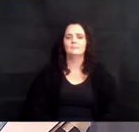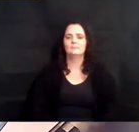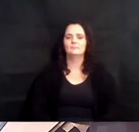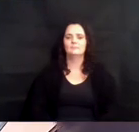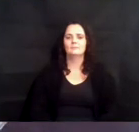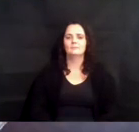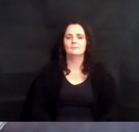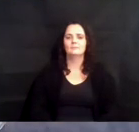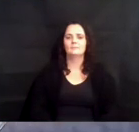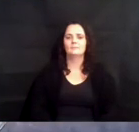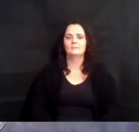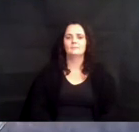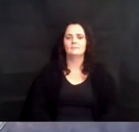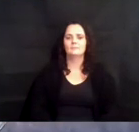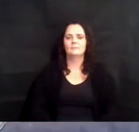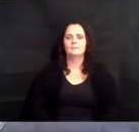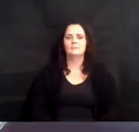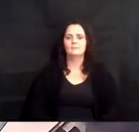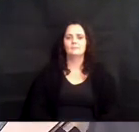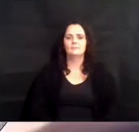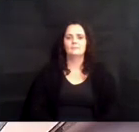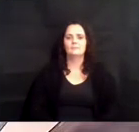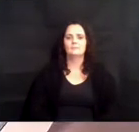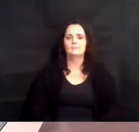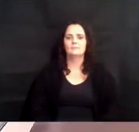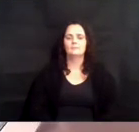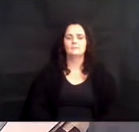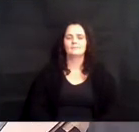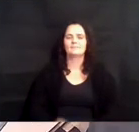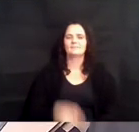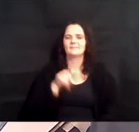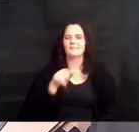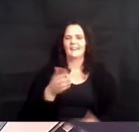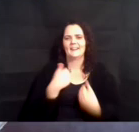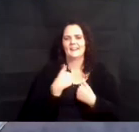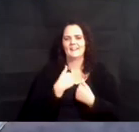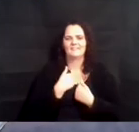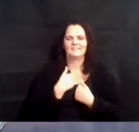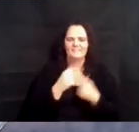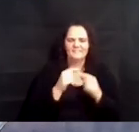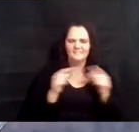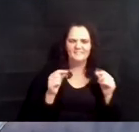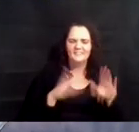Alright, and then I'm gonna go, oops, it's giving me advice, okay there we go.